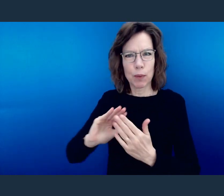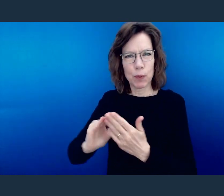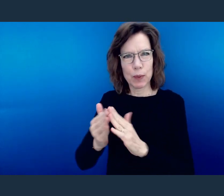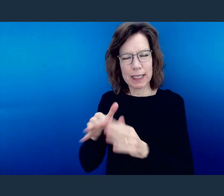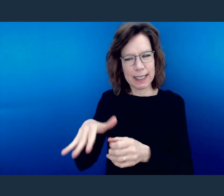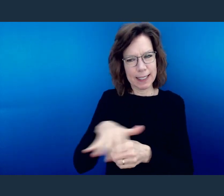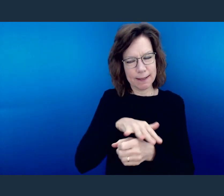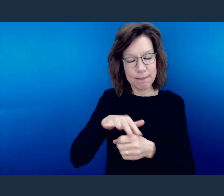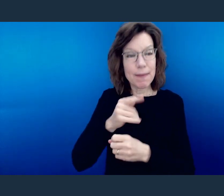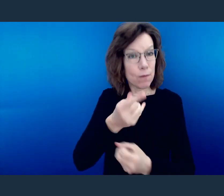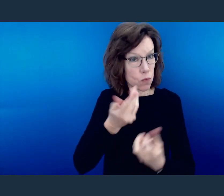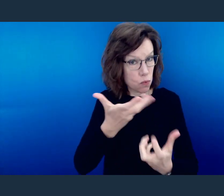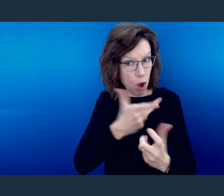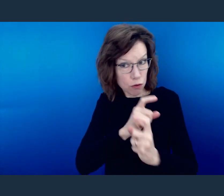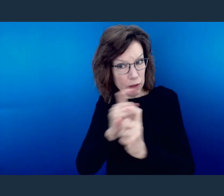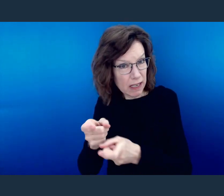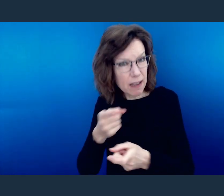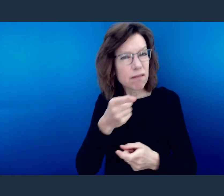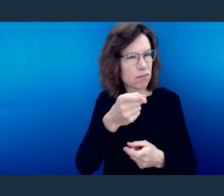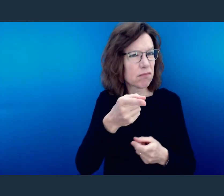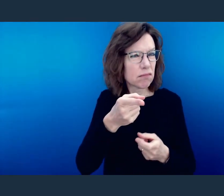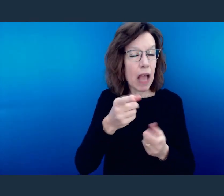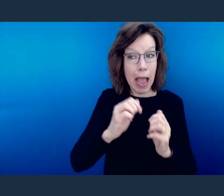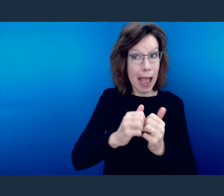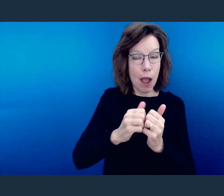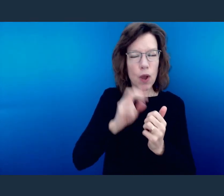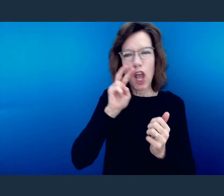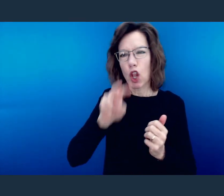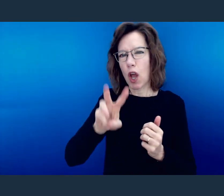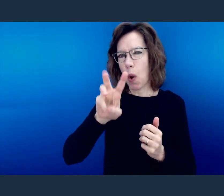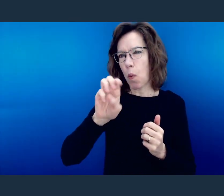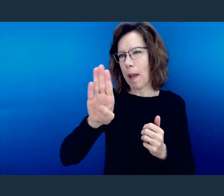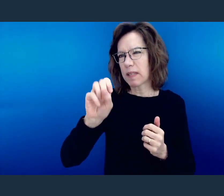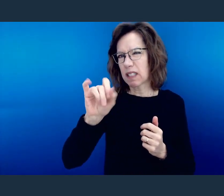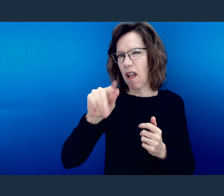So if you would like to give, you can find out how through our website, www.bethanylaurel.org,